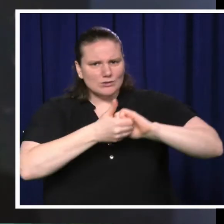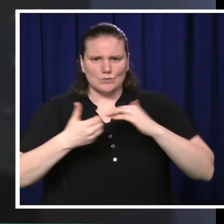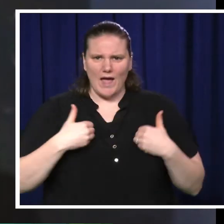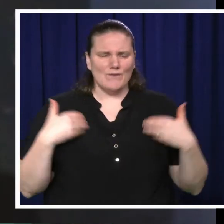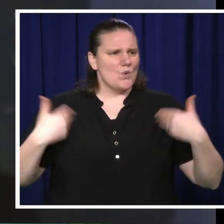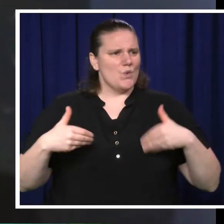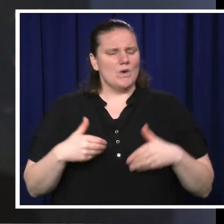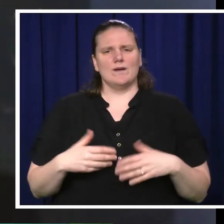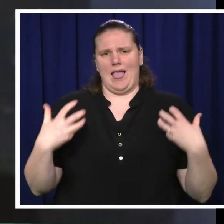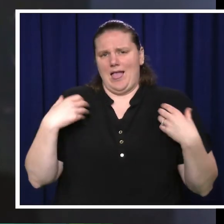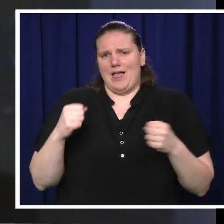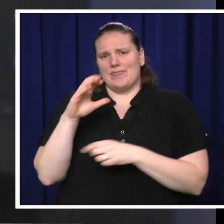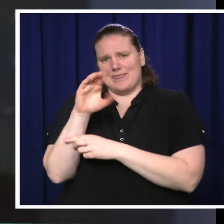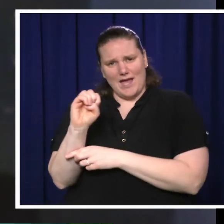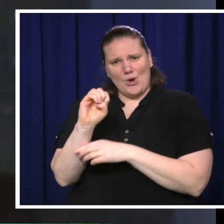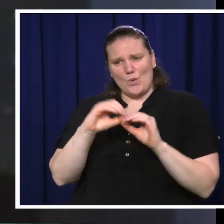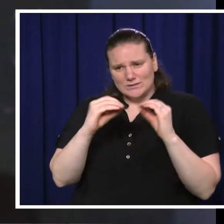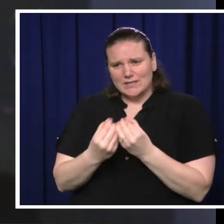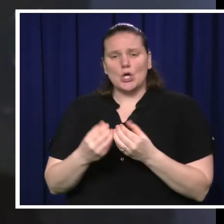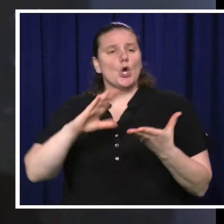incredible partners that we have and our health care